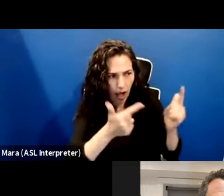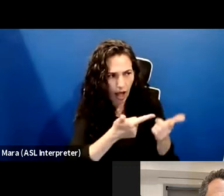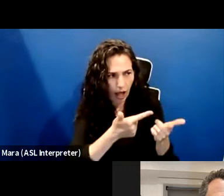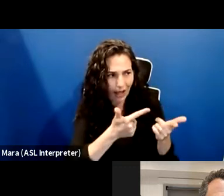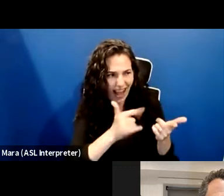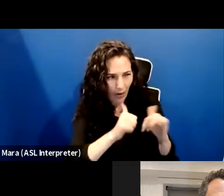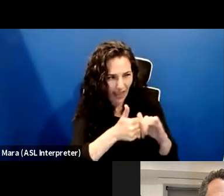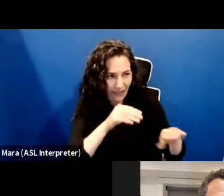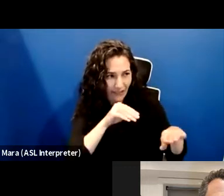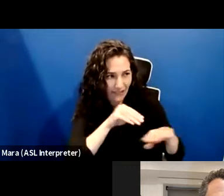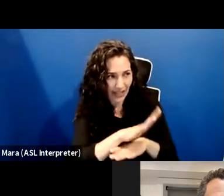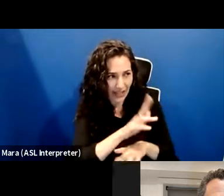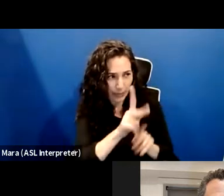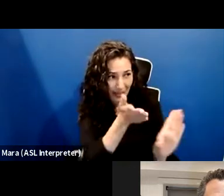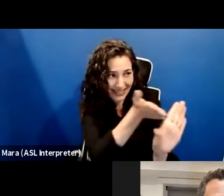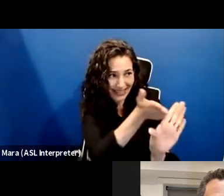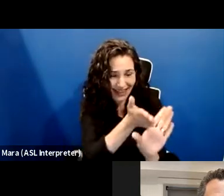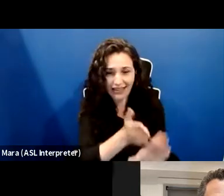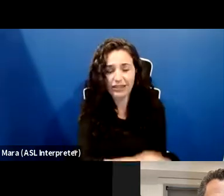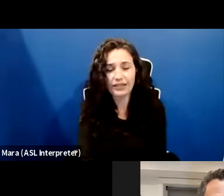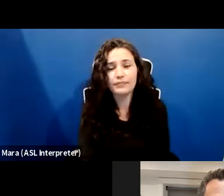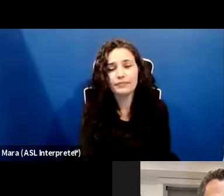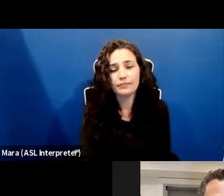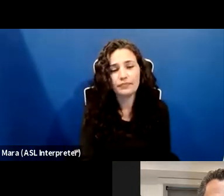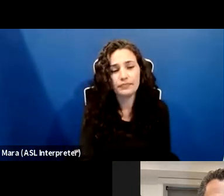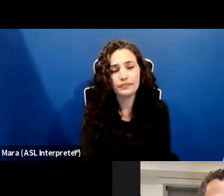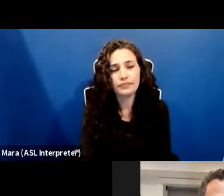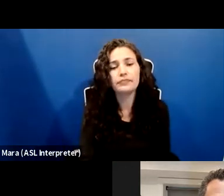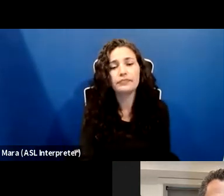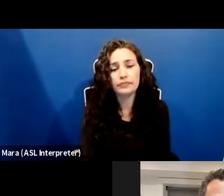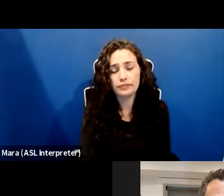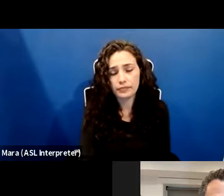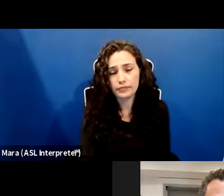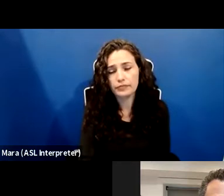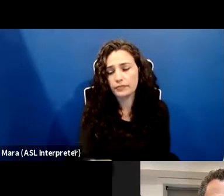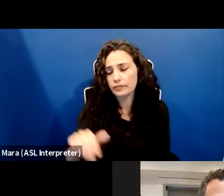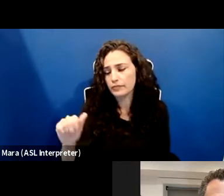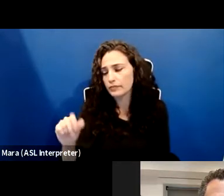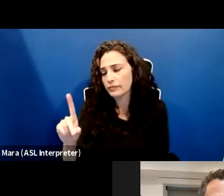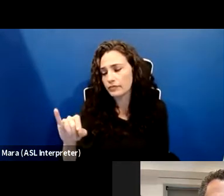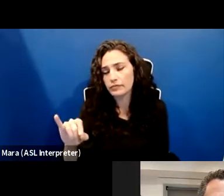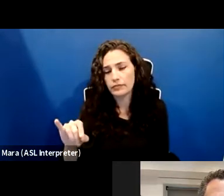Yeah. And also, you know, the way, what they give you when they express themselves like that,